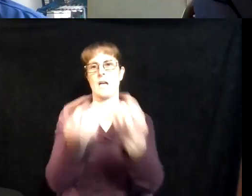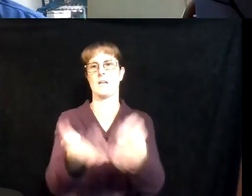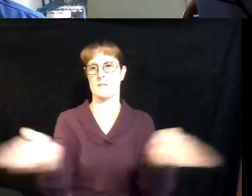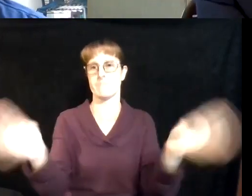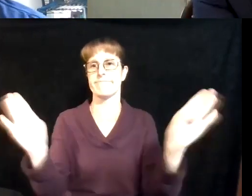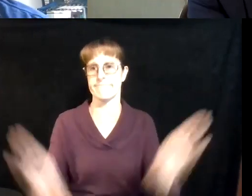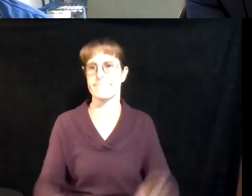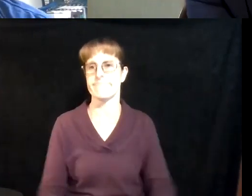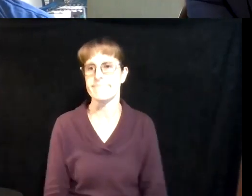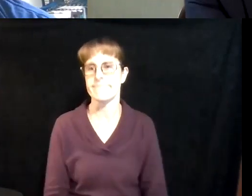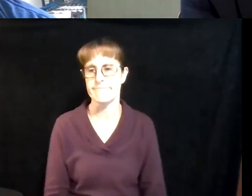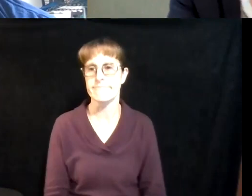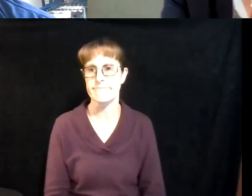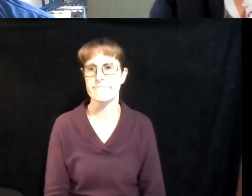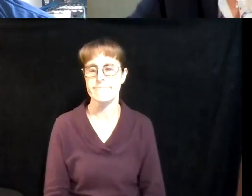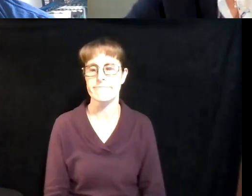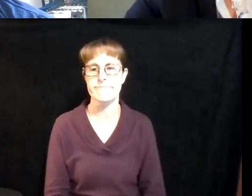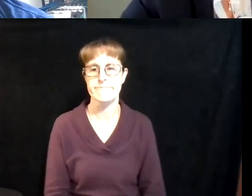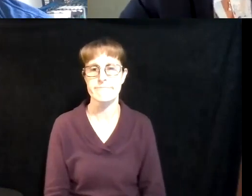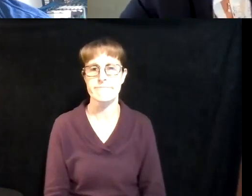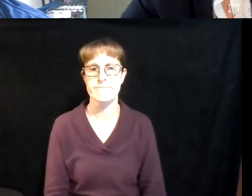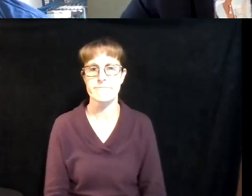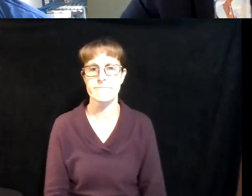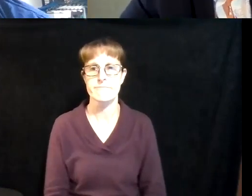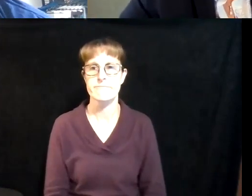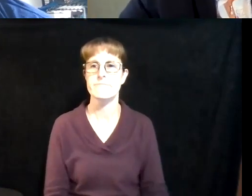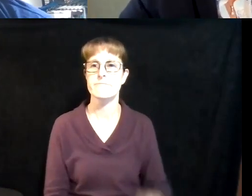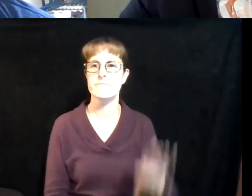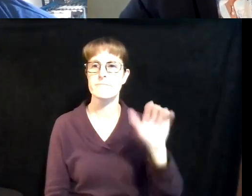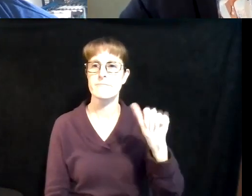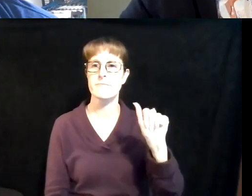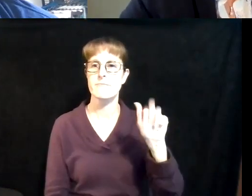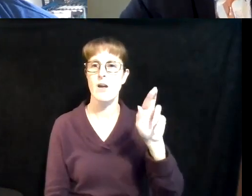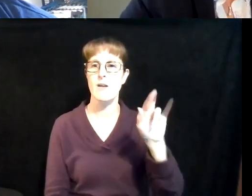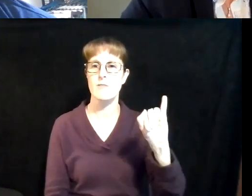One of the things that I'll always